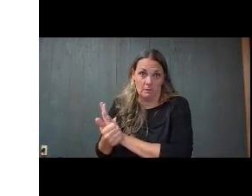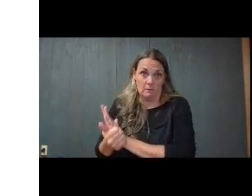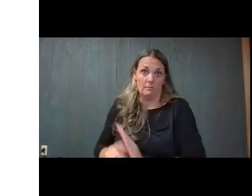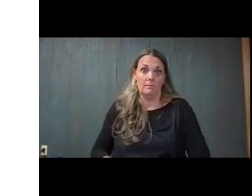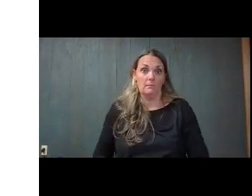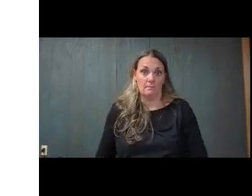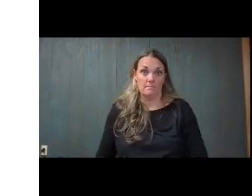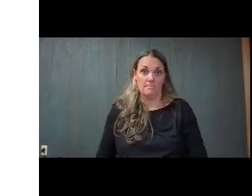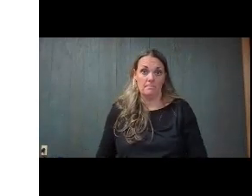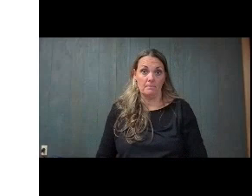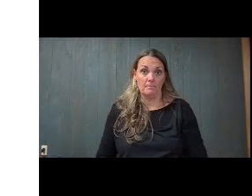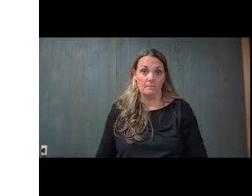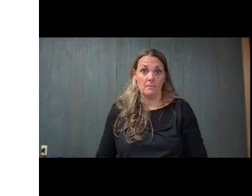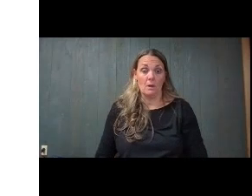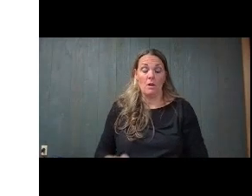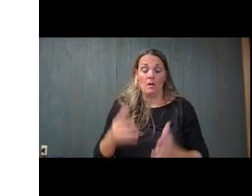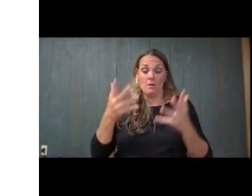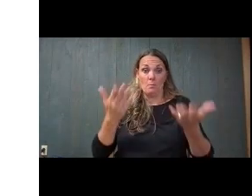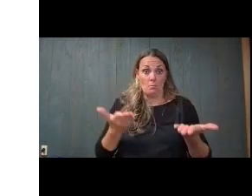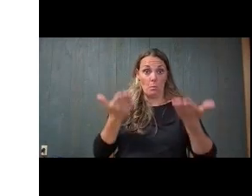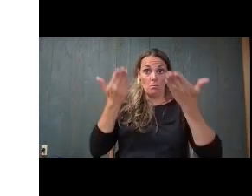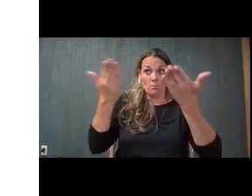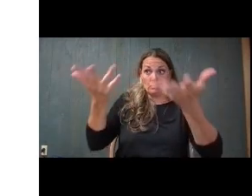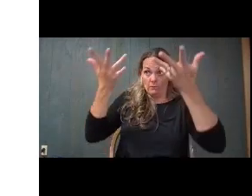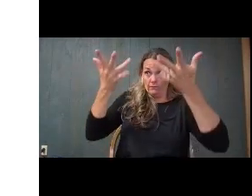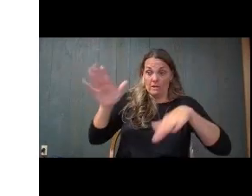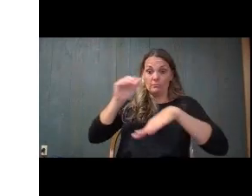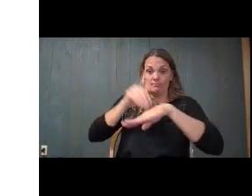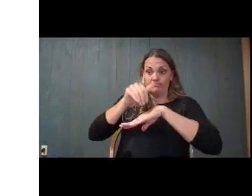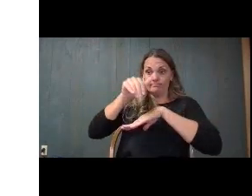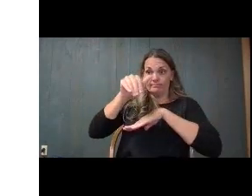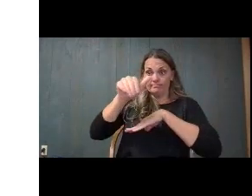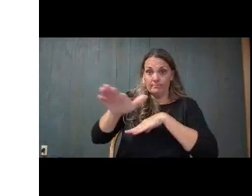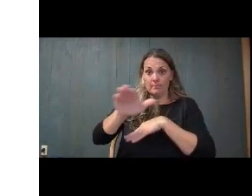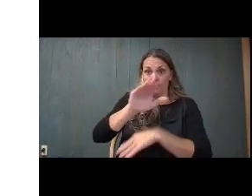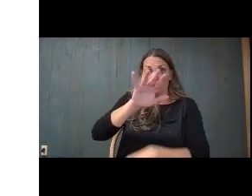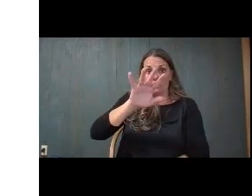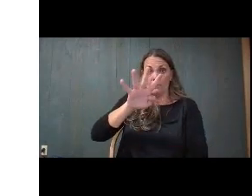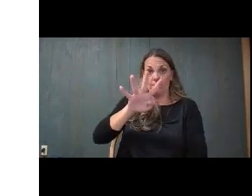Completed proposals will need to be submitted no later than 4:30 p.m.